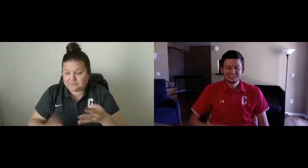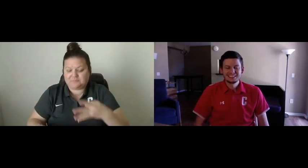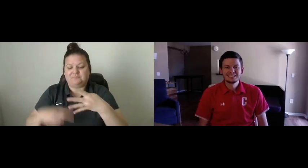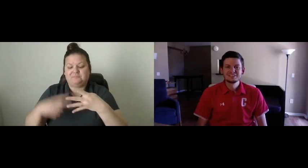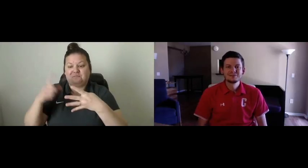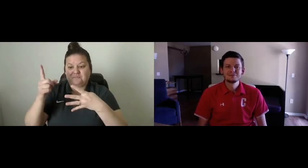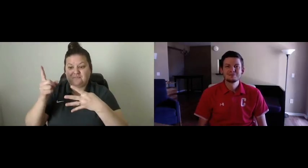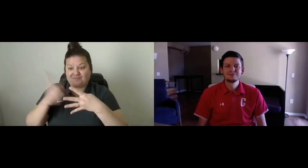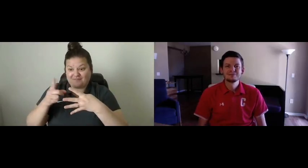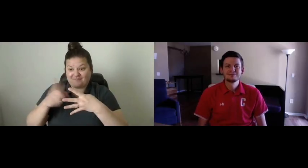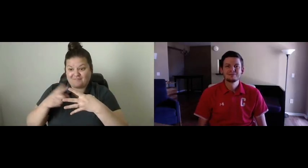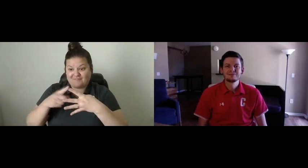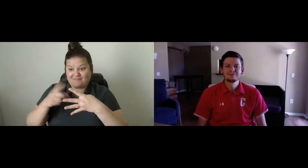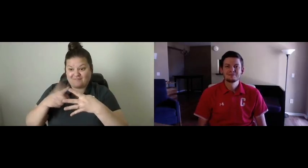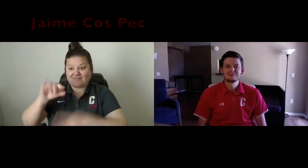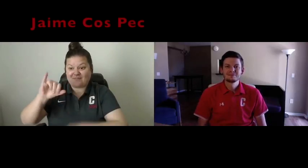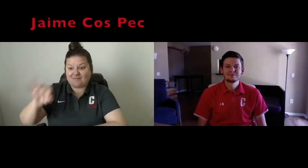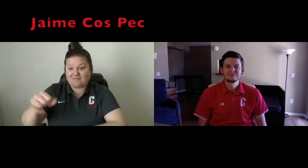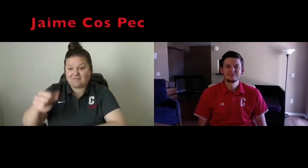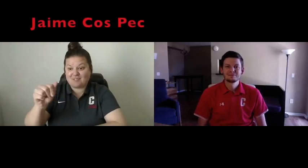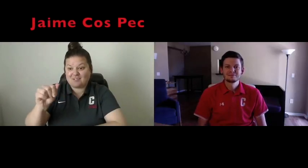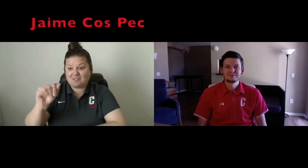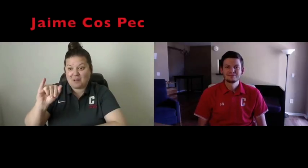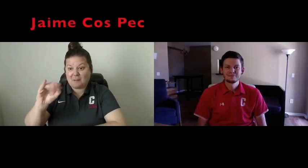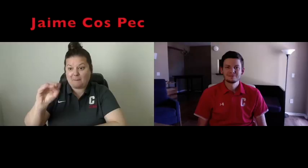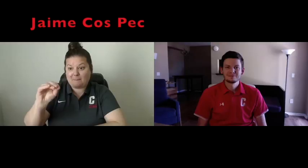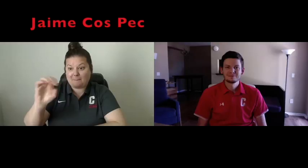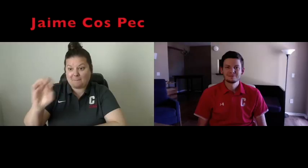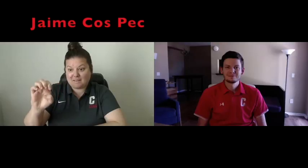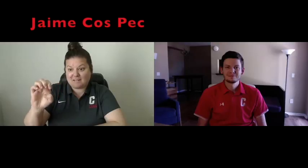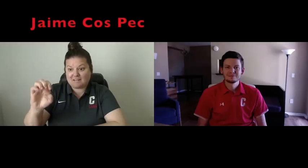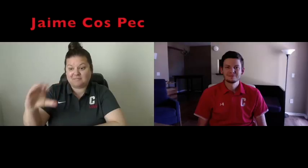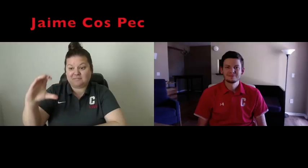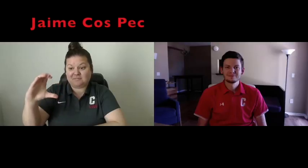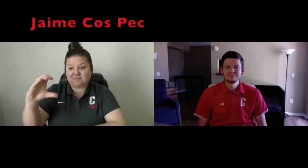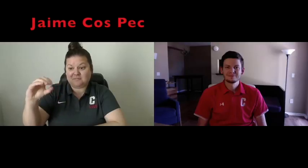1st. Jamie. Jamie cause pack.